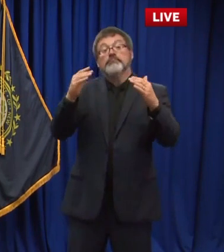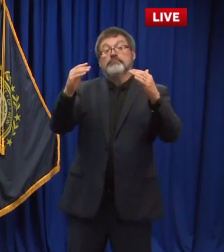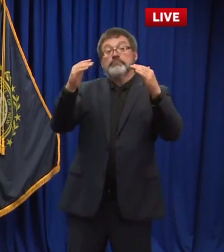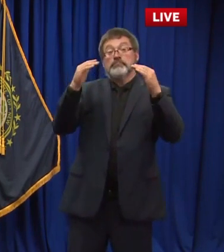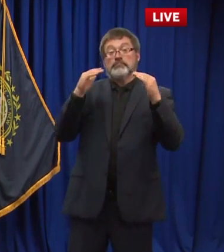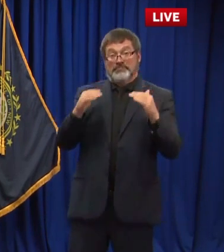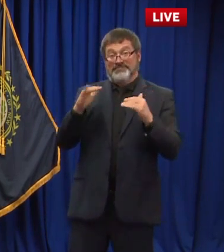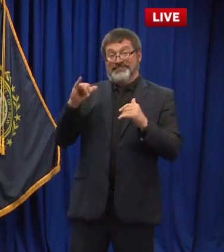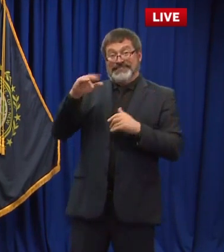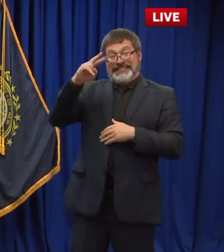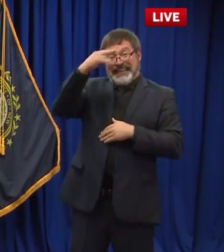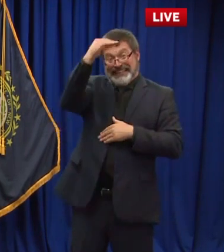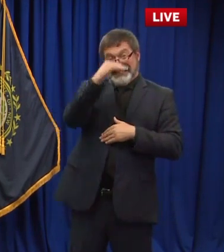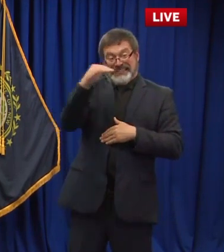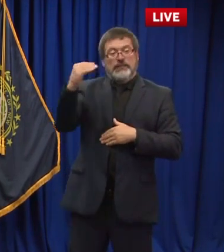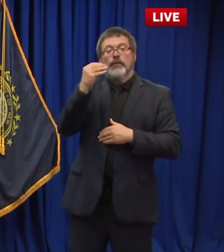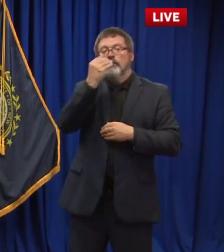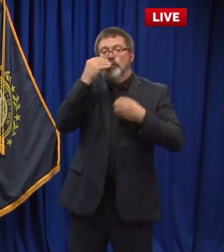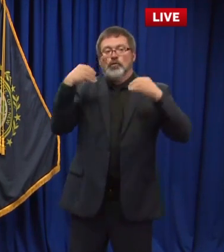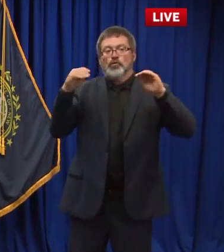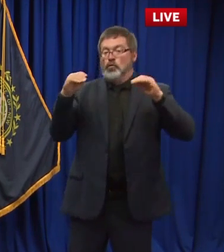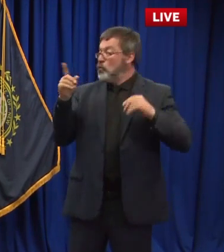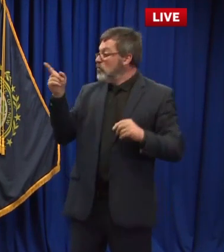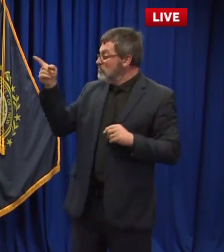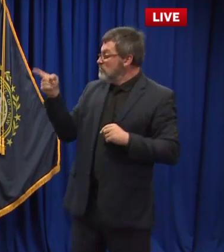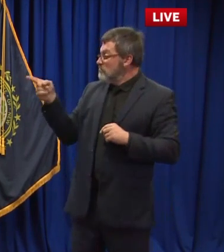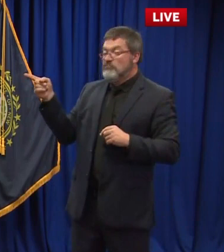THERE ARE COMING BACK, AND THAT IS A GOOD SIGN. ROCHE RESTORES.